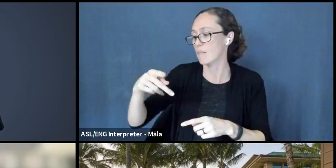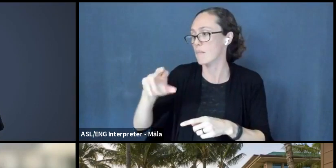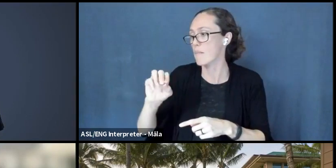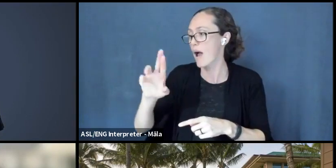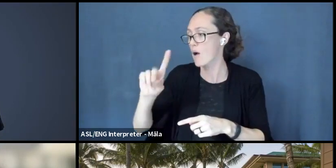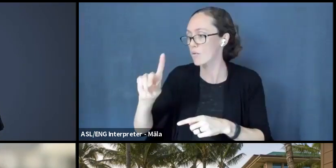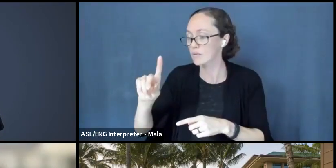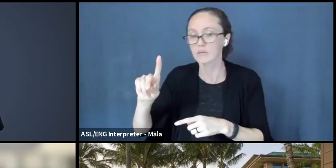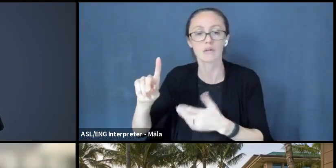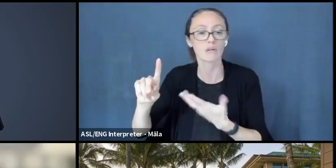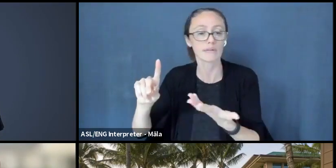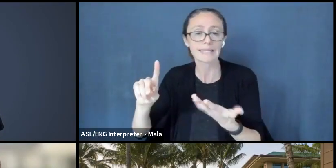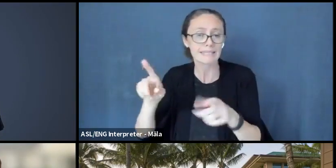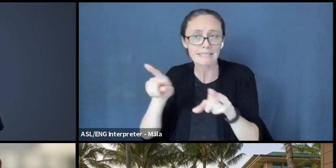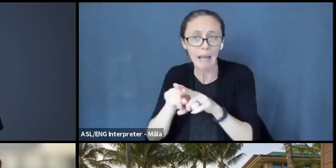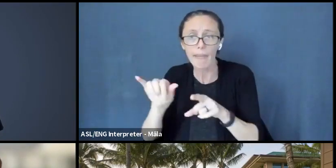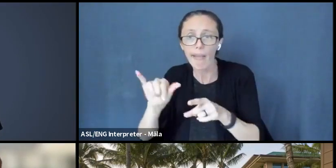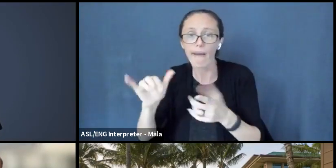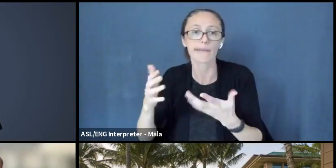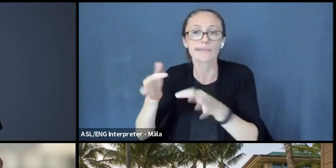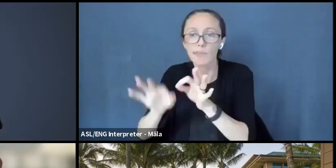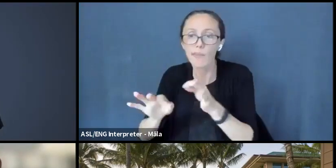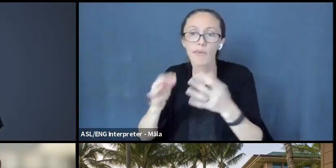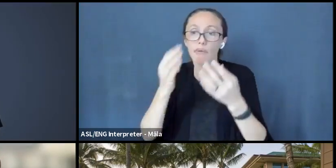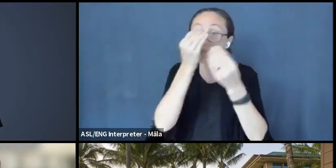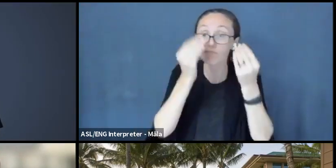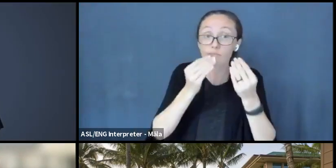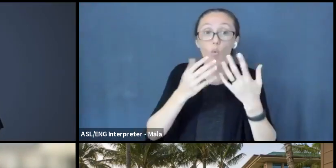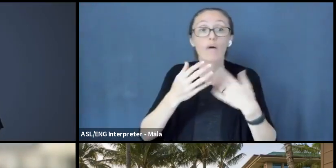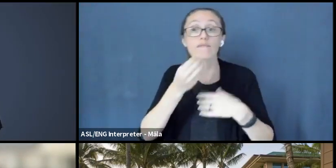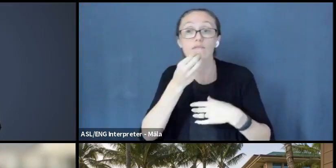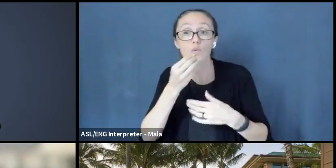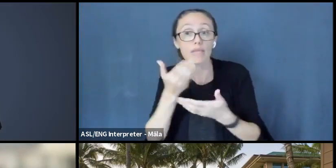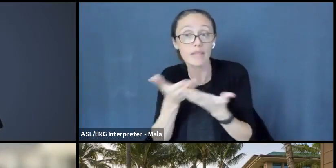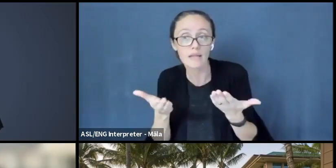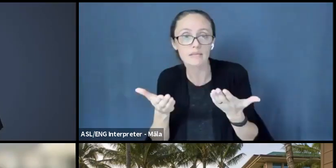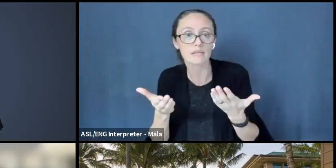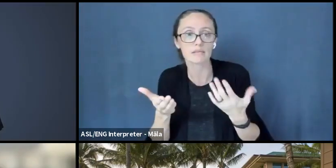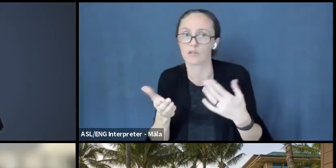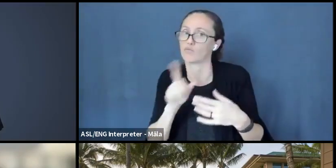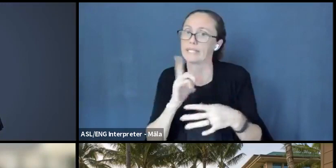cosmetics and in other food products, et cetera. Very safe ingredients.